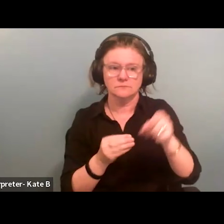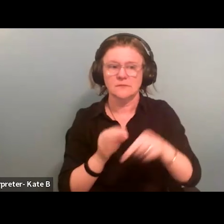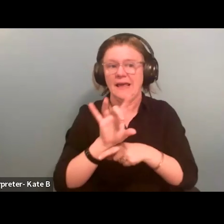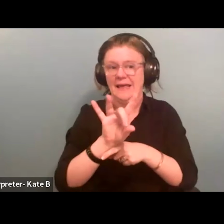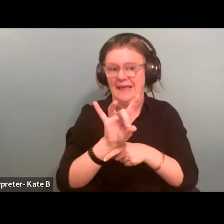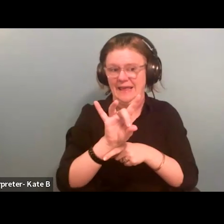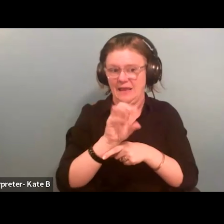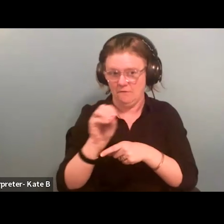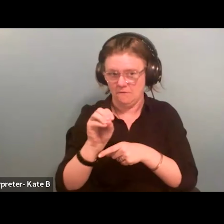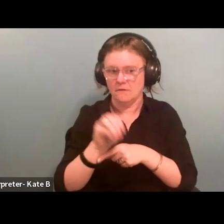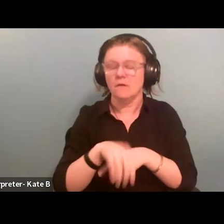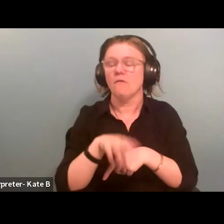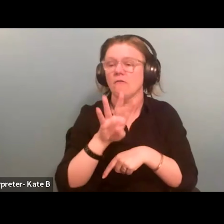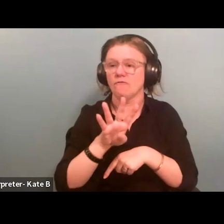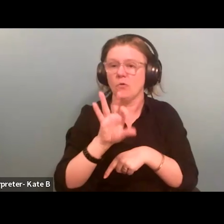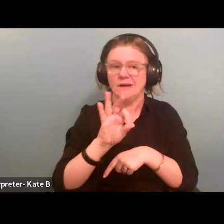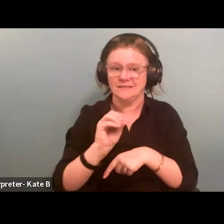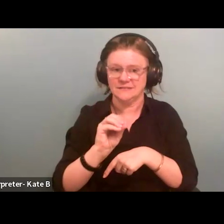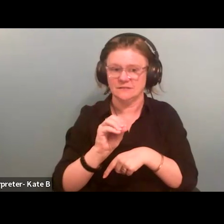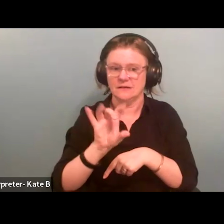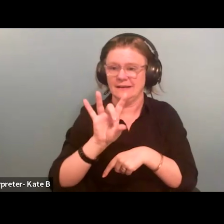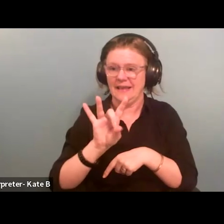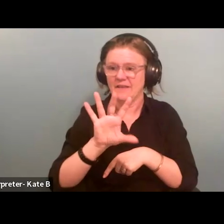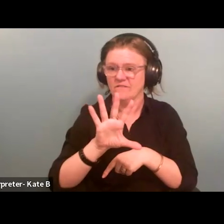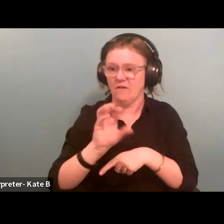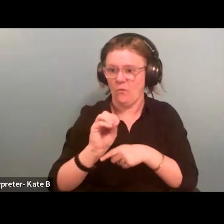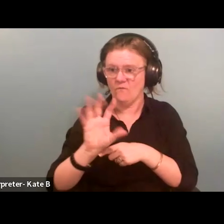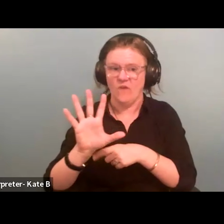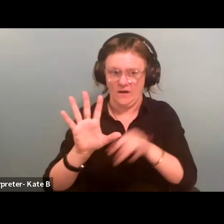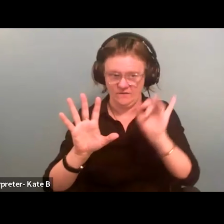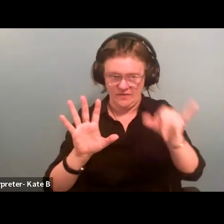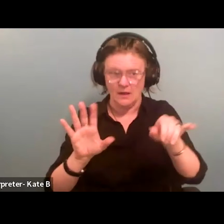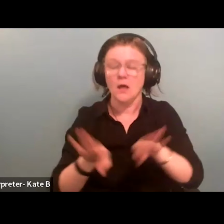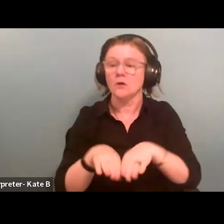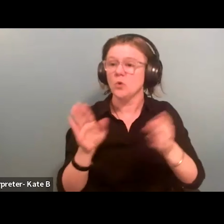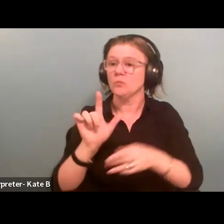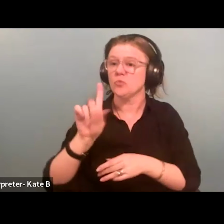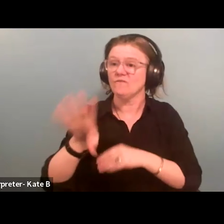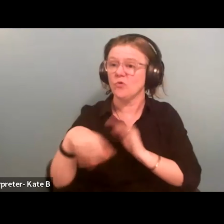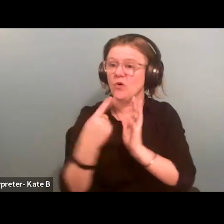because I'll say it a lot. We want to drill it into everyone's repertoire. But they could call that number.